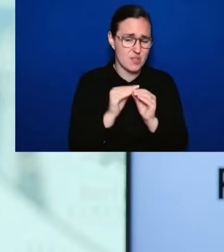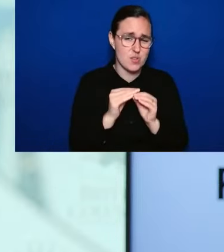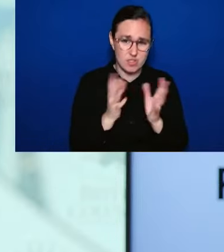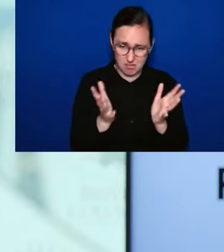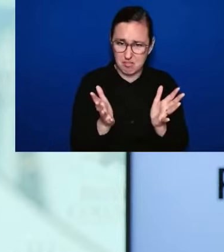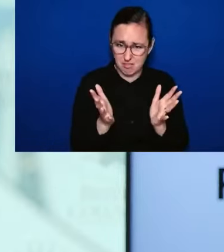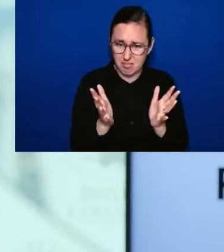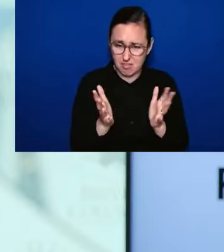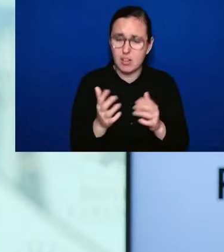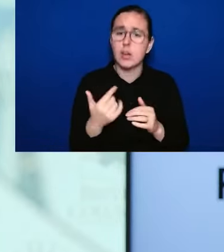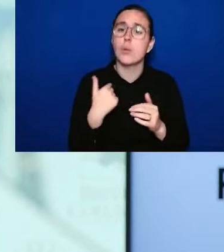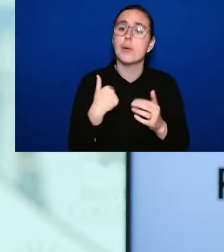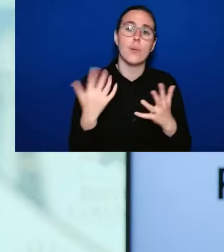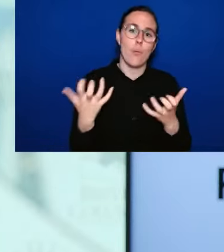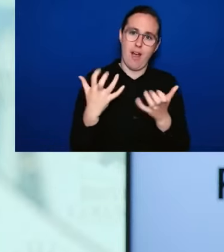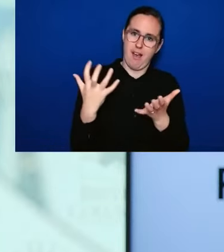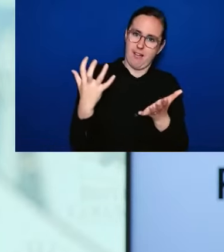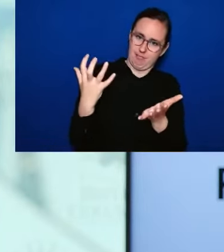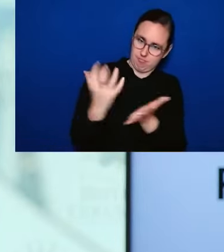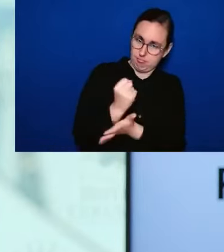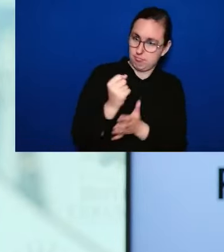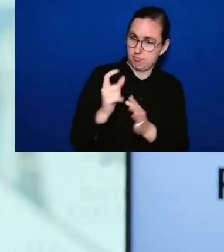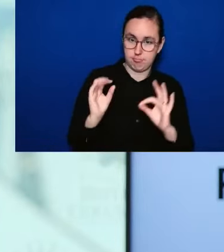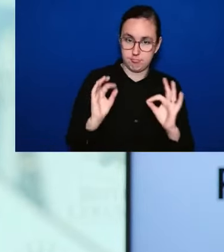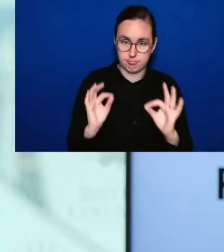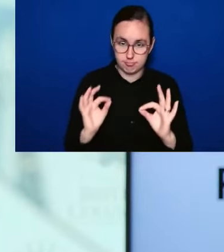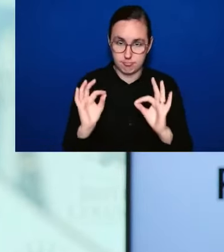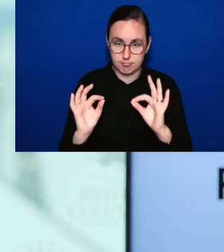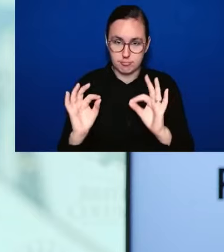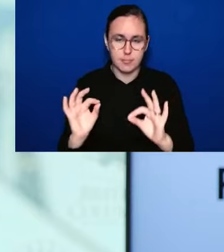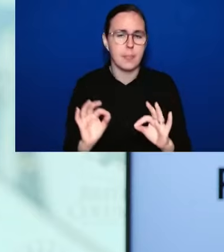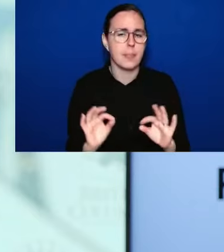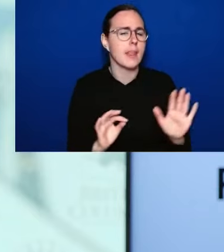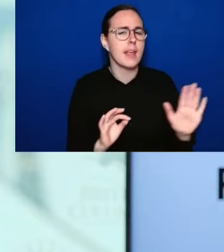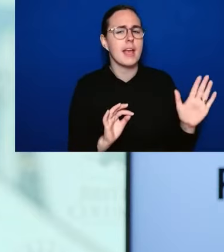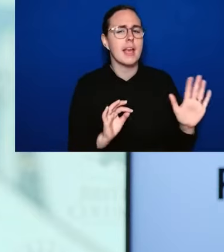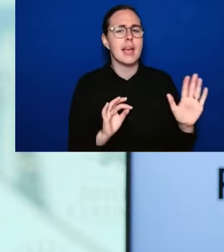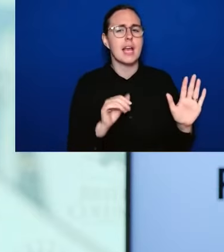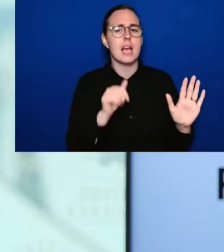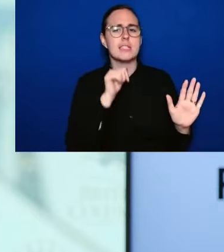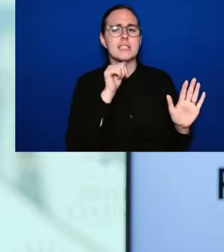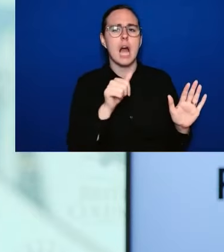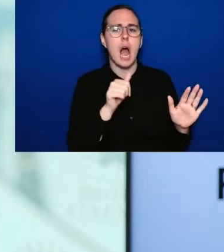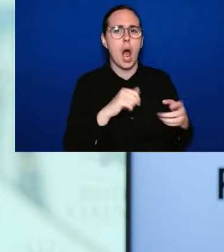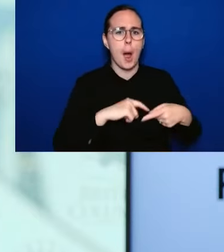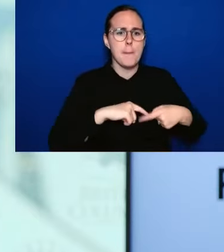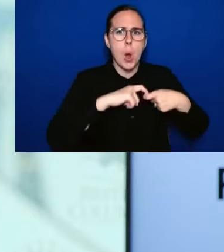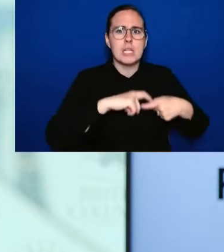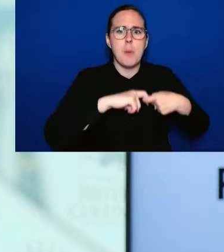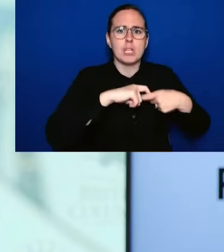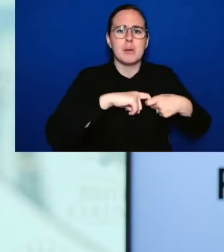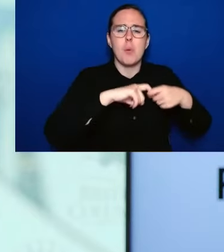others. To ensure that people instead of question of detail. The question of insuring that people should be a long term